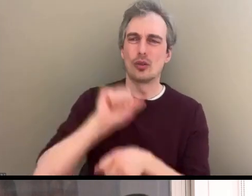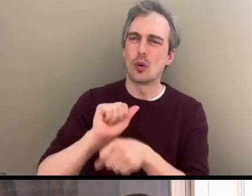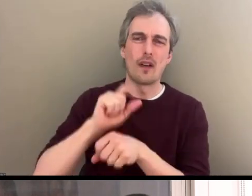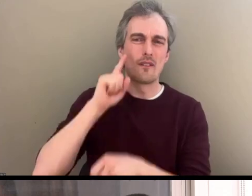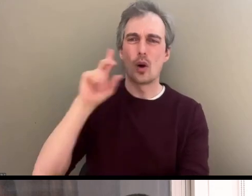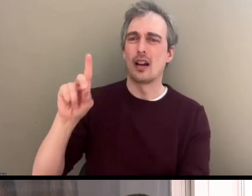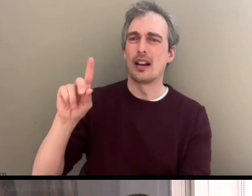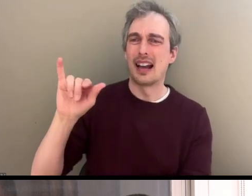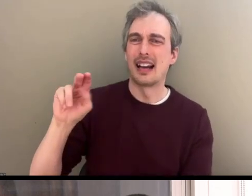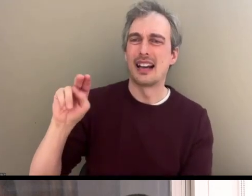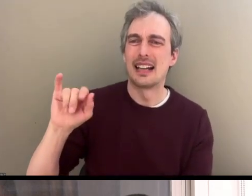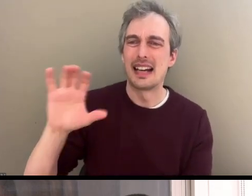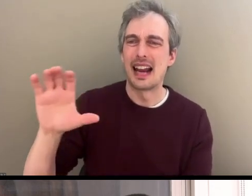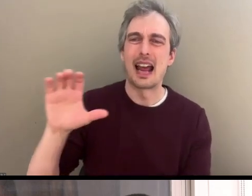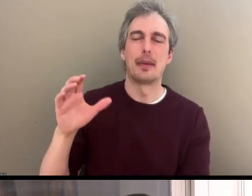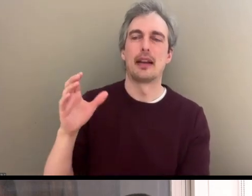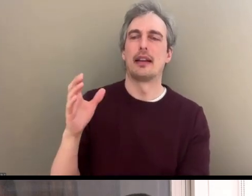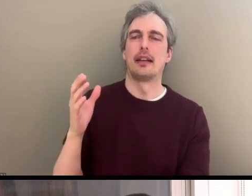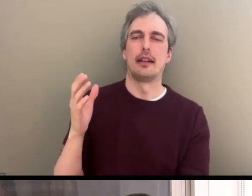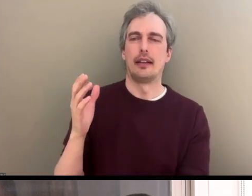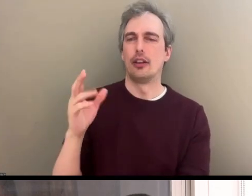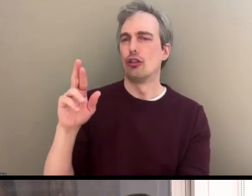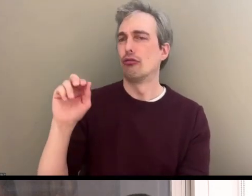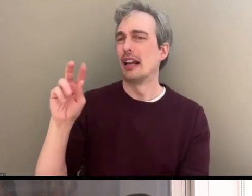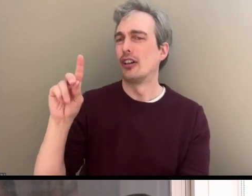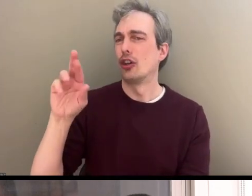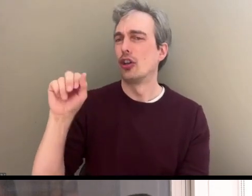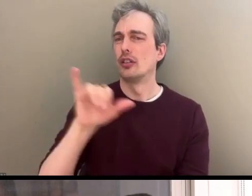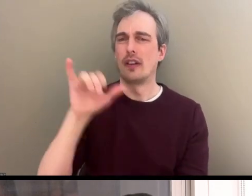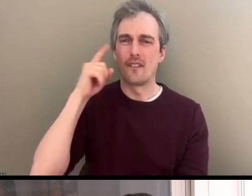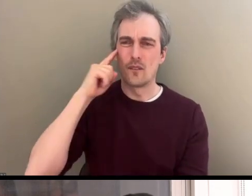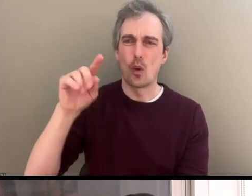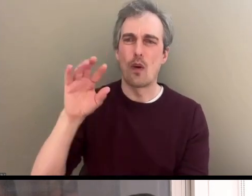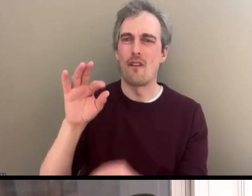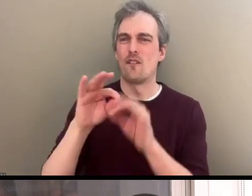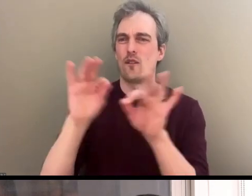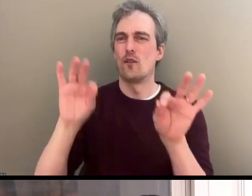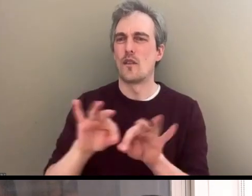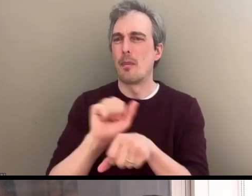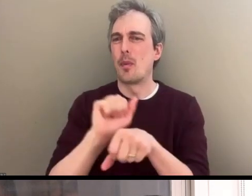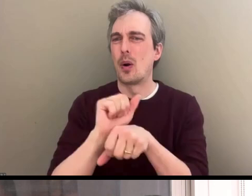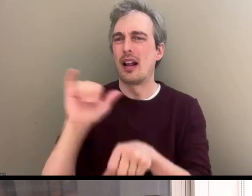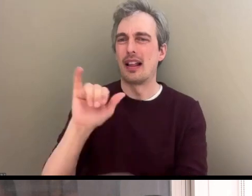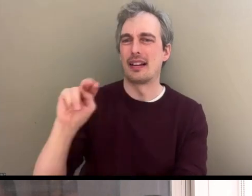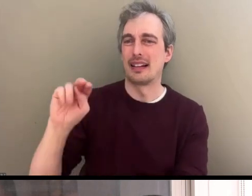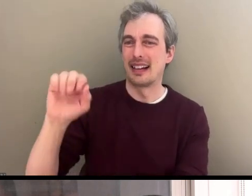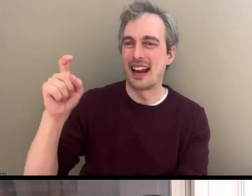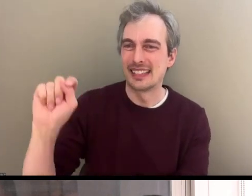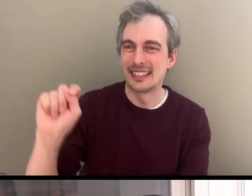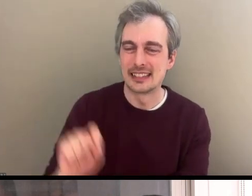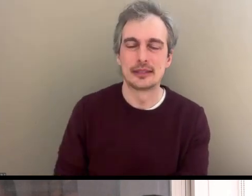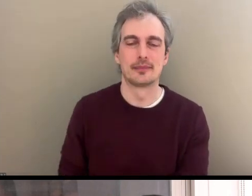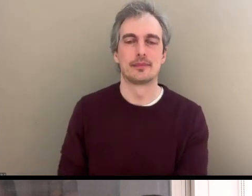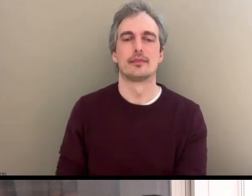frameworks such as Next and NestJS? And I will say, unfortunately, I cannot answer the WAVE question